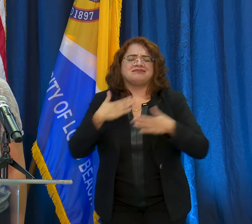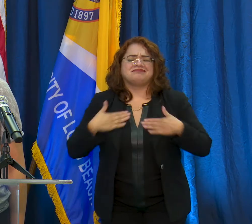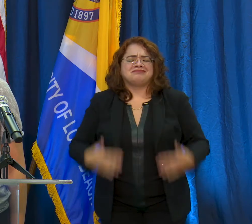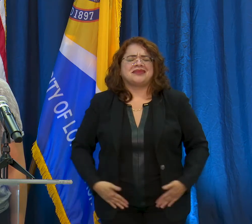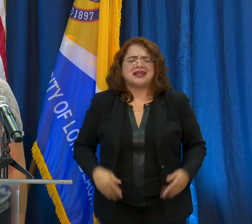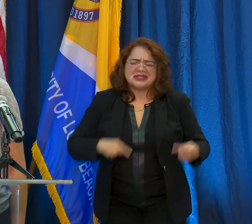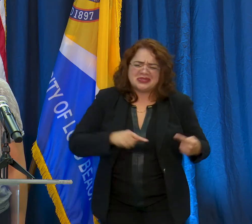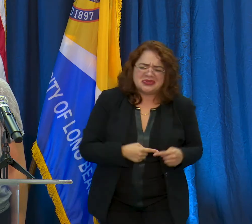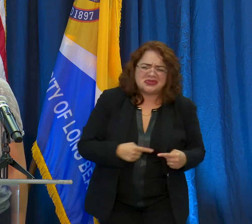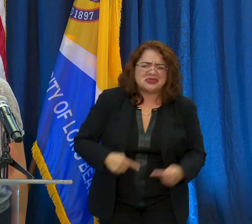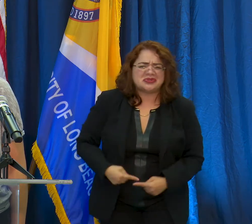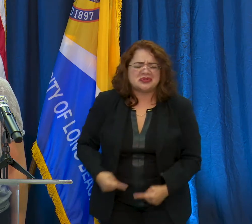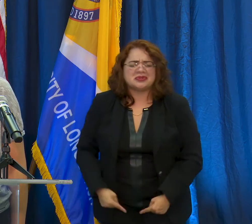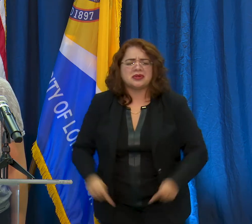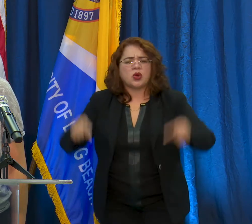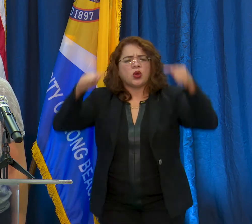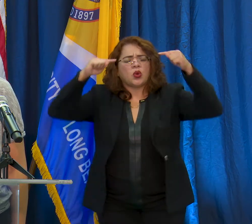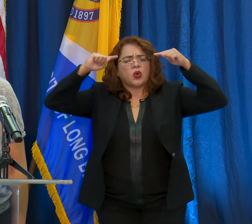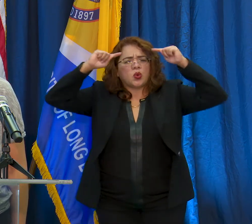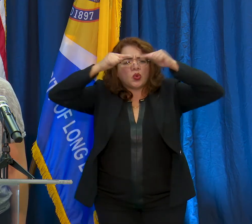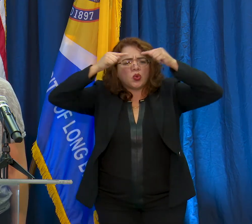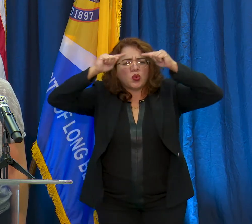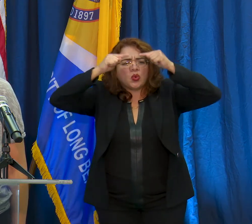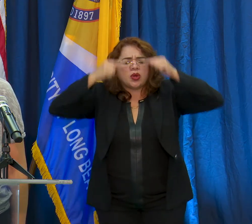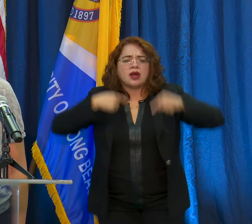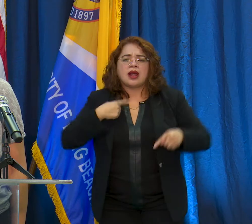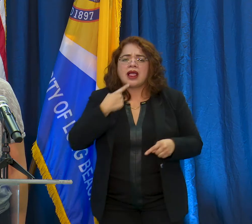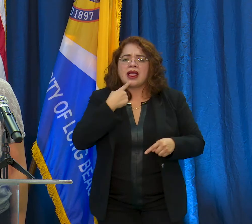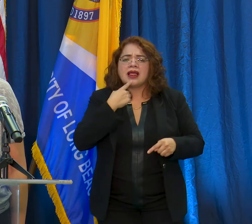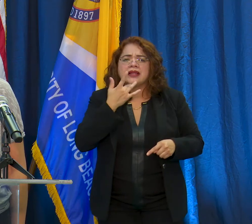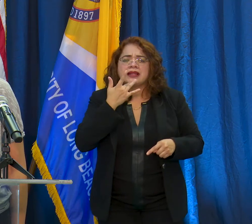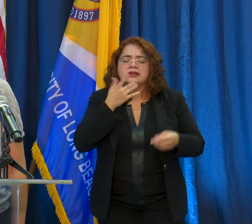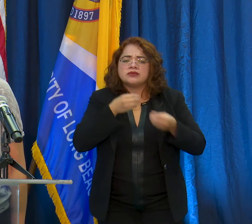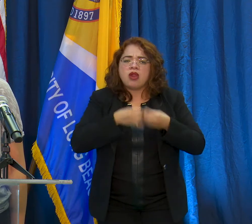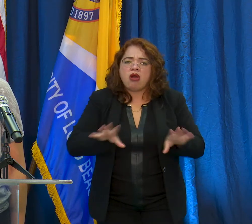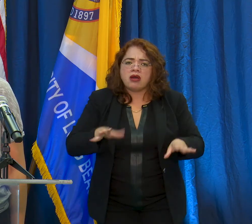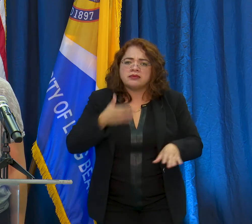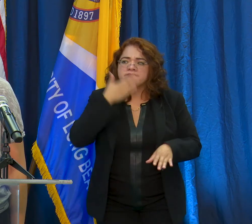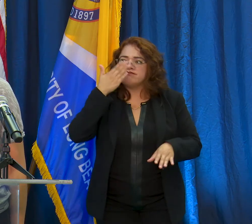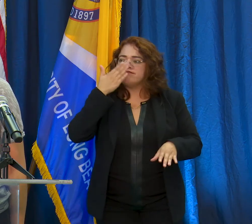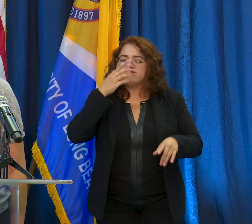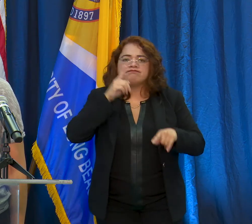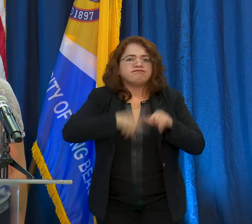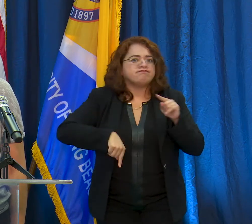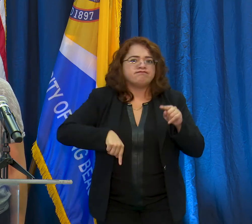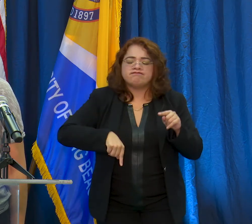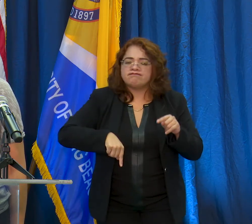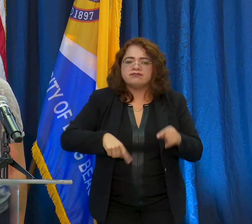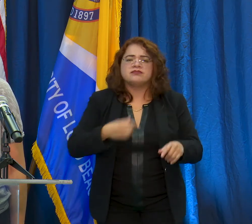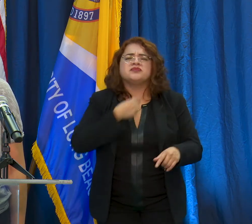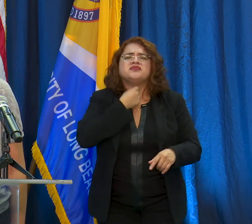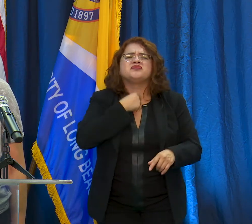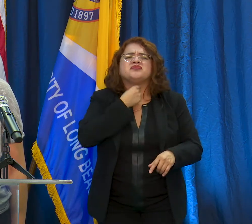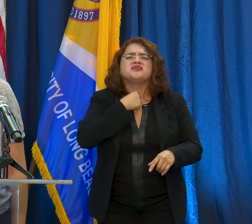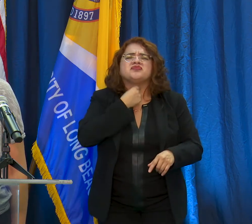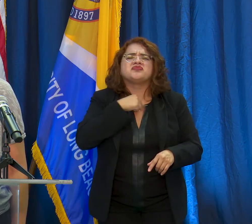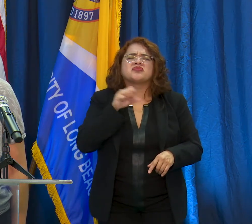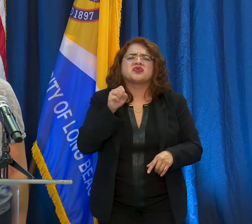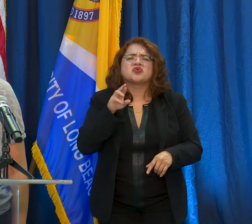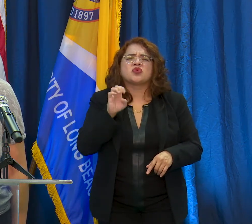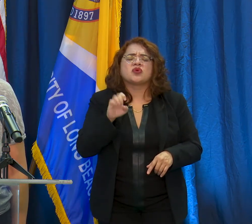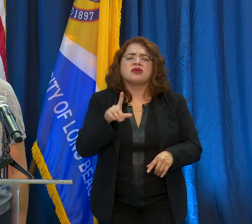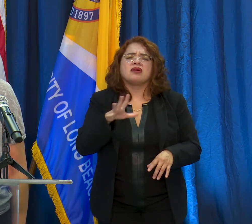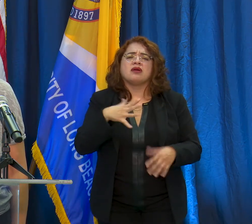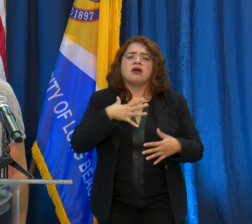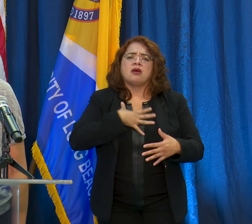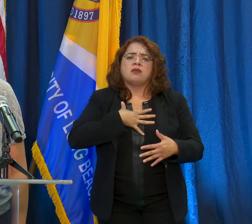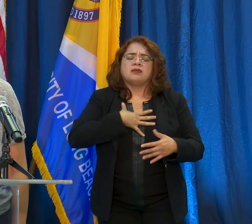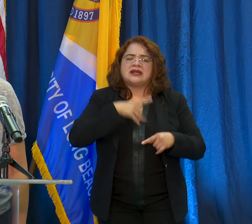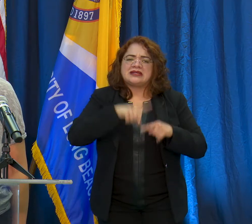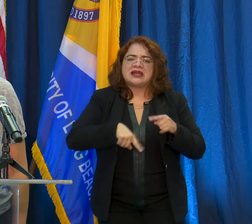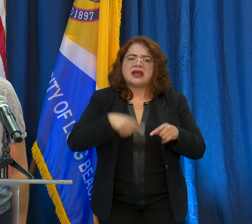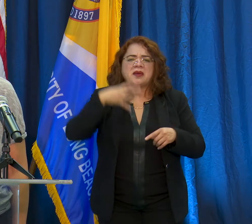headache, new loss of taste or smell, sore throat, congestion or runny nose,